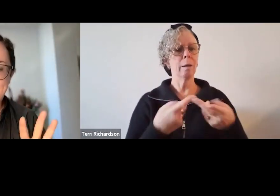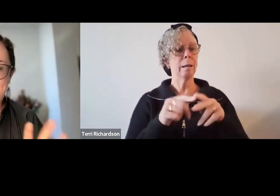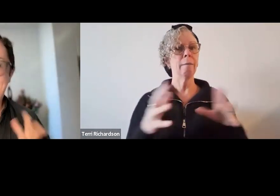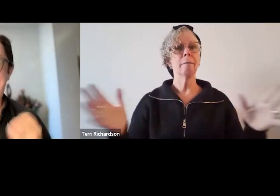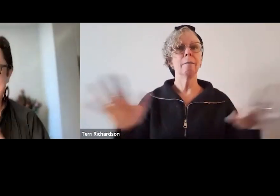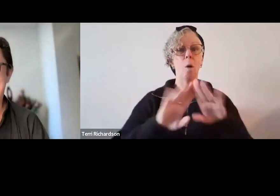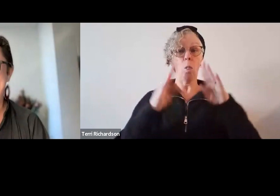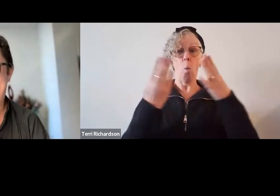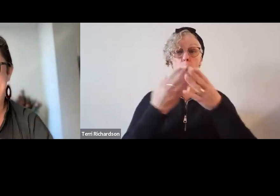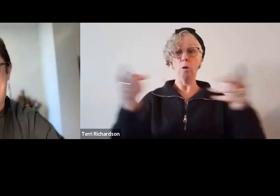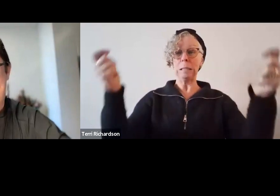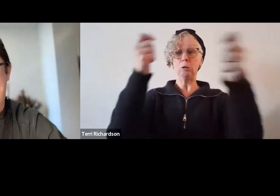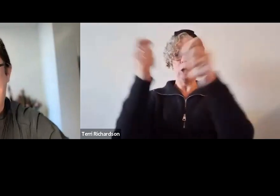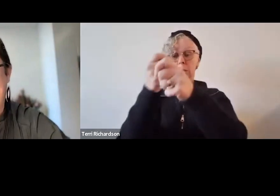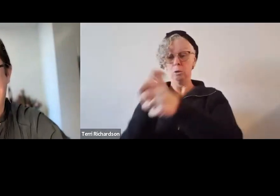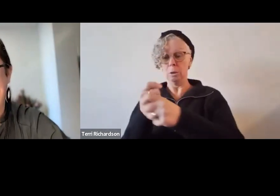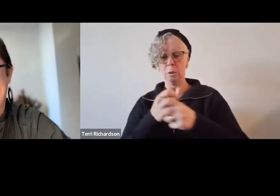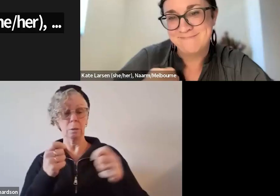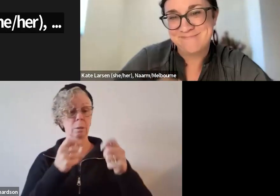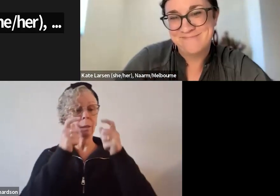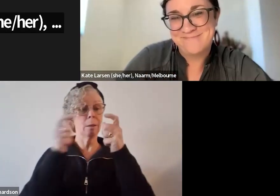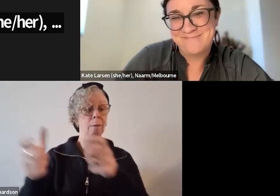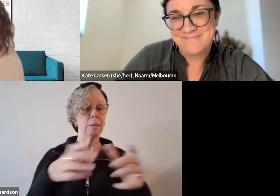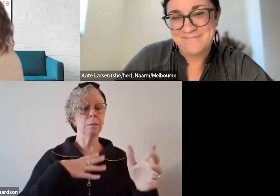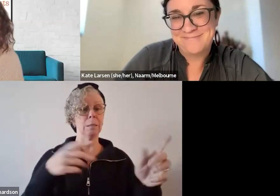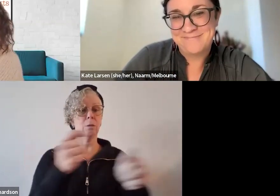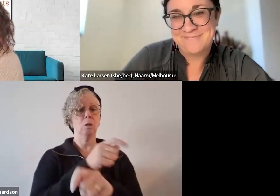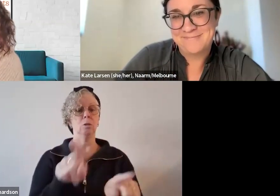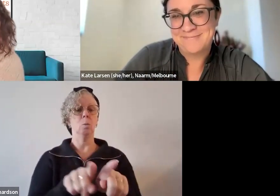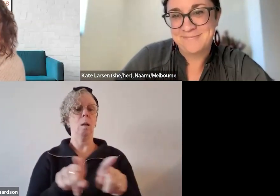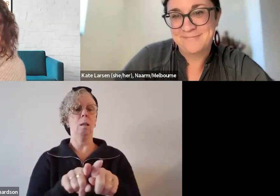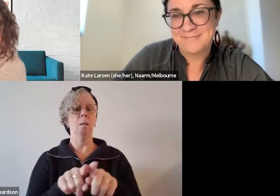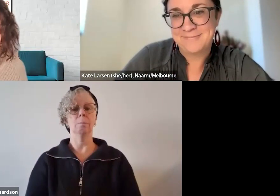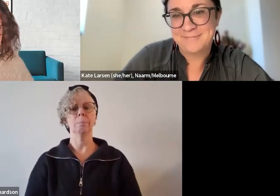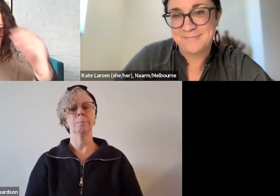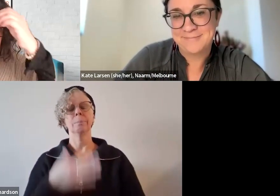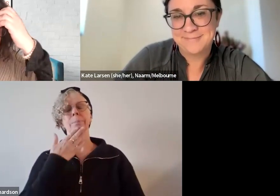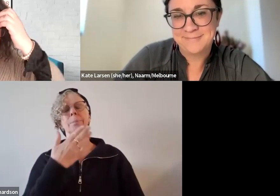our governance needs to change too. Thank you so much for that, Kate.